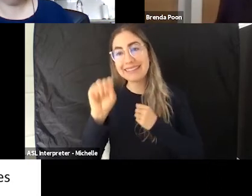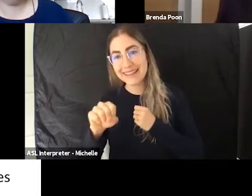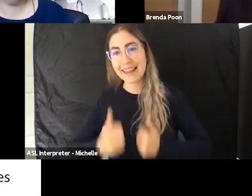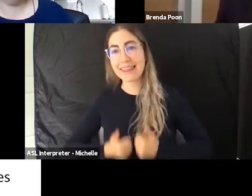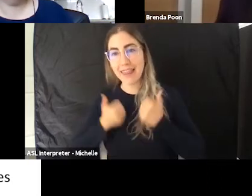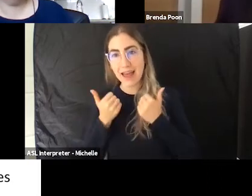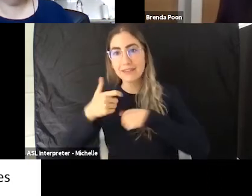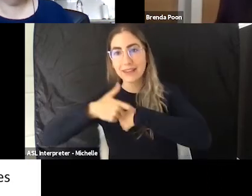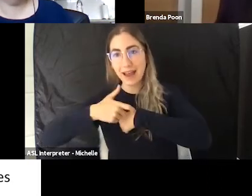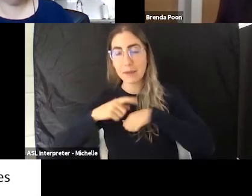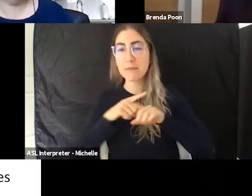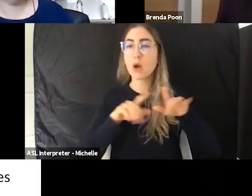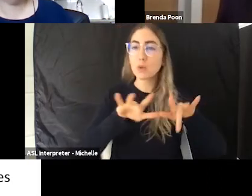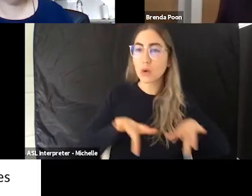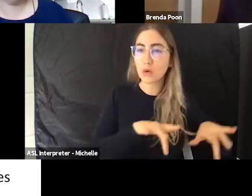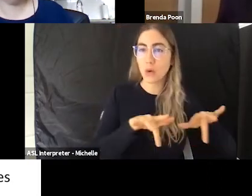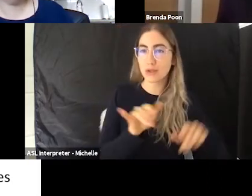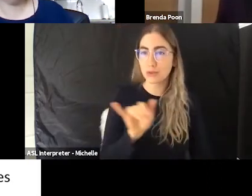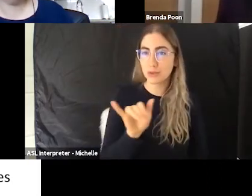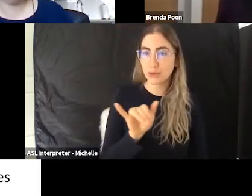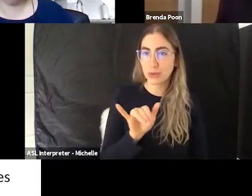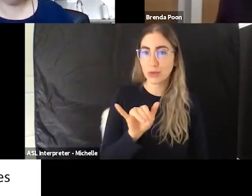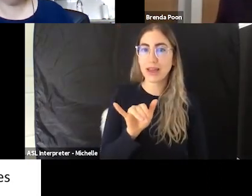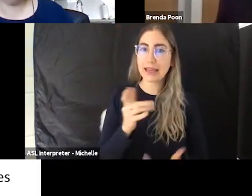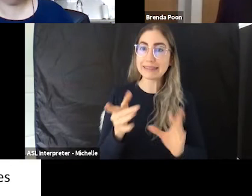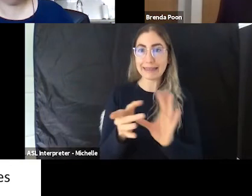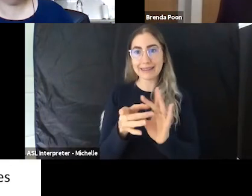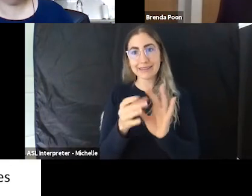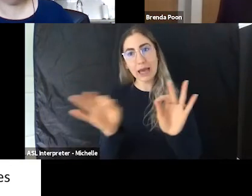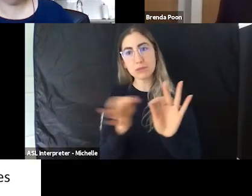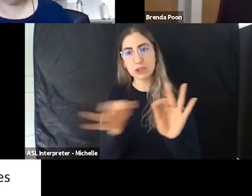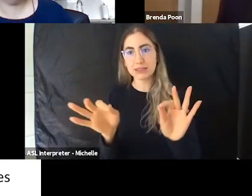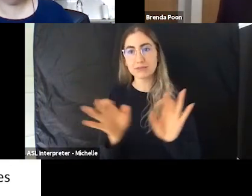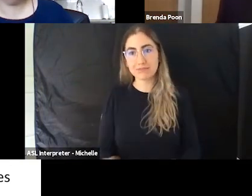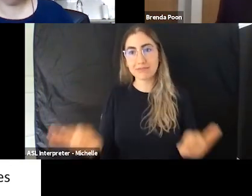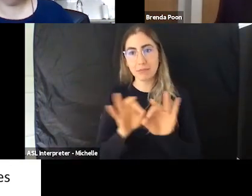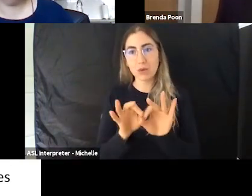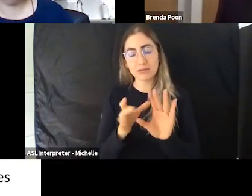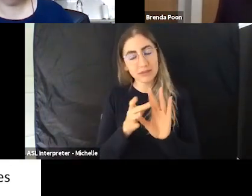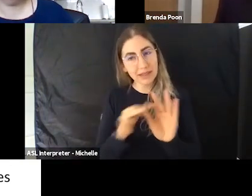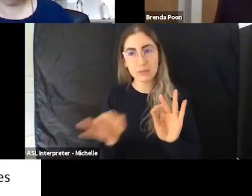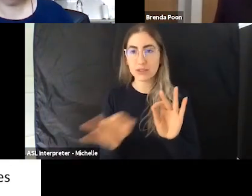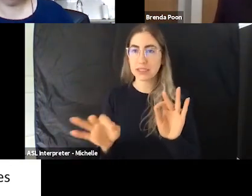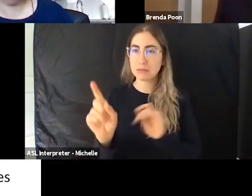INCREASING ACCESSIBLE NOT ONLY IN LIVE FORMATS BUT IN RECORDED FORMATS AND THE CALL FOR CAPTIONING ACROSS THE BOARD.